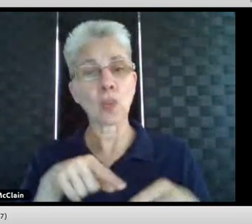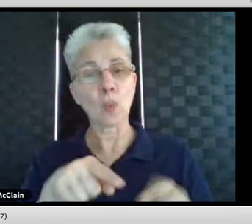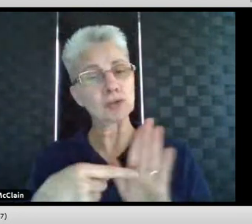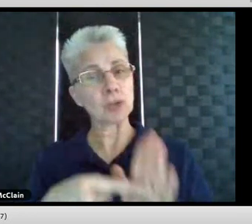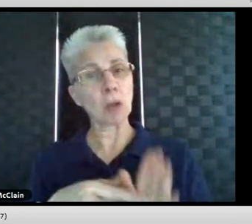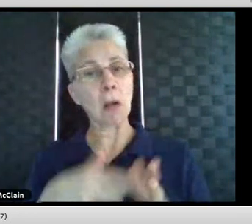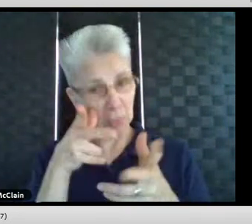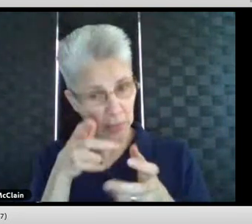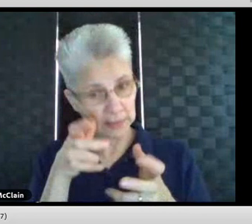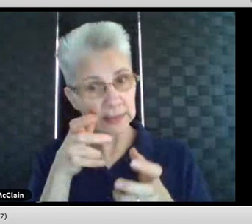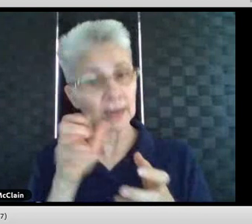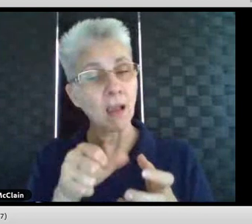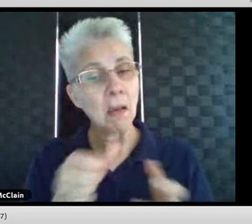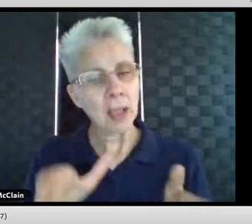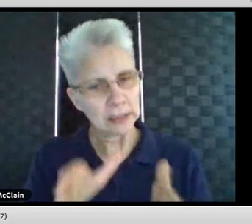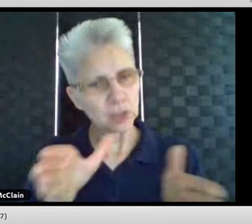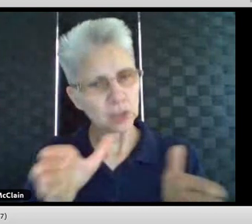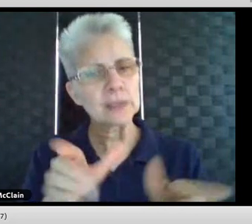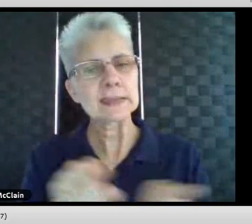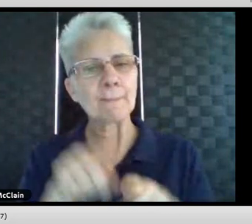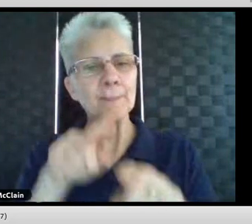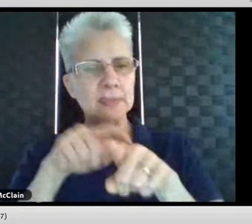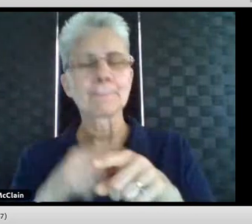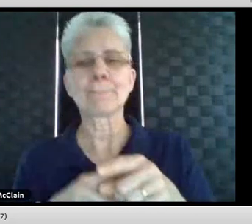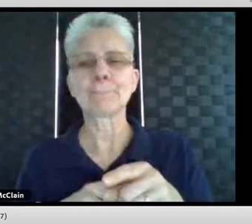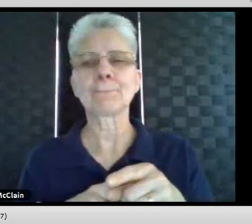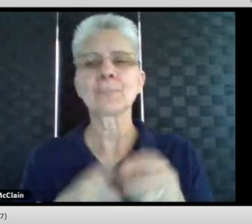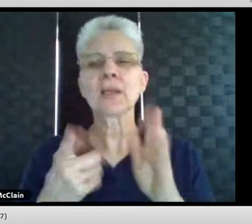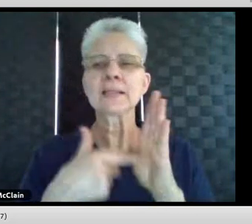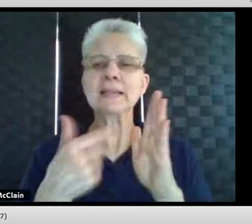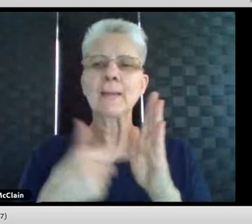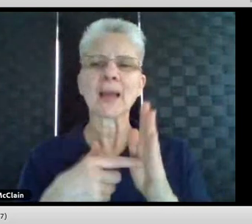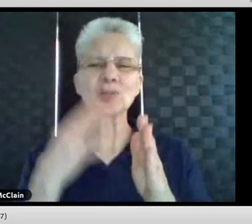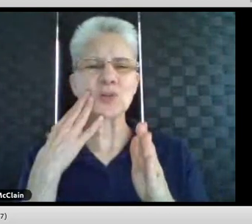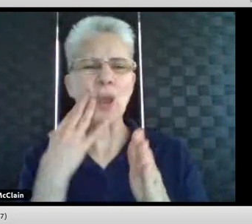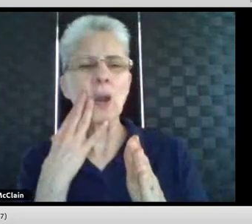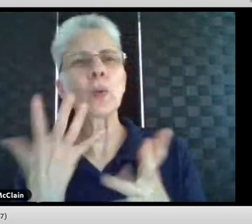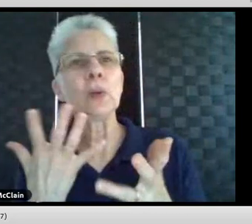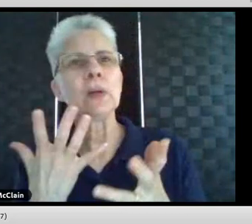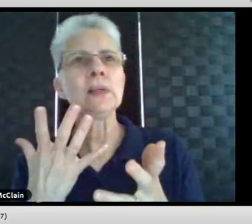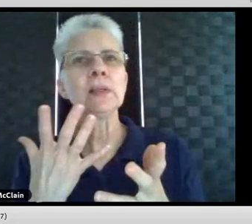and that you're reassuring them. Sometimes, you know, getting buy in from staff and administration